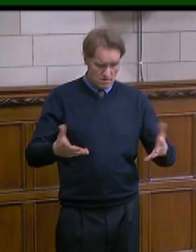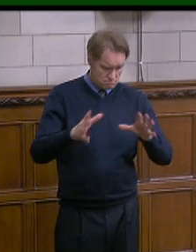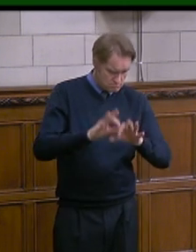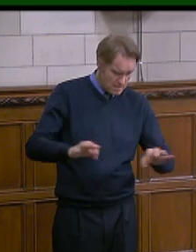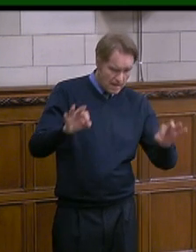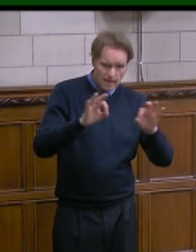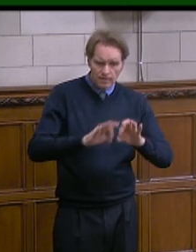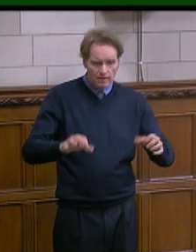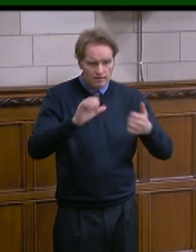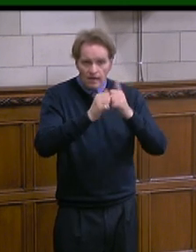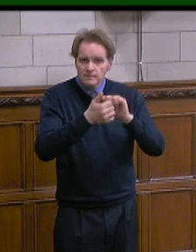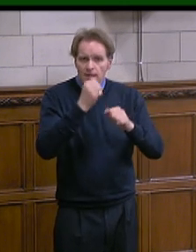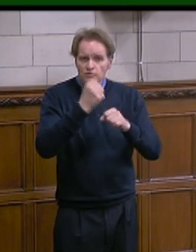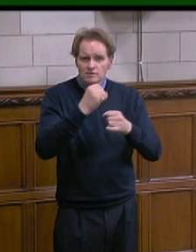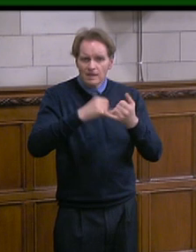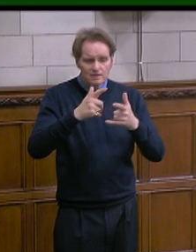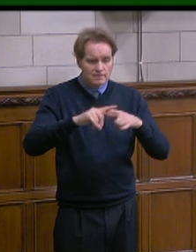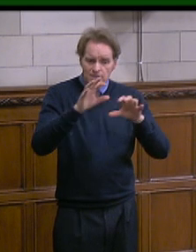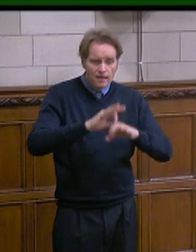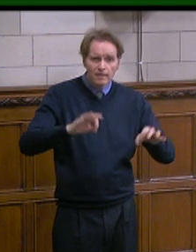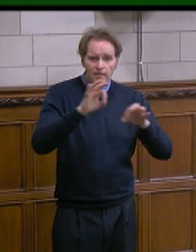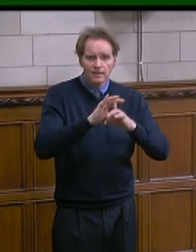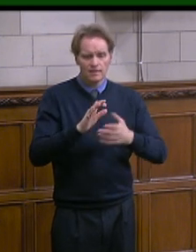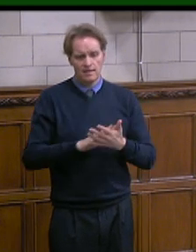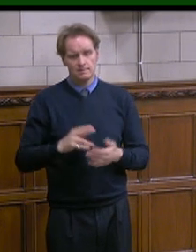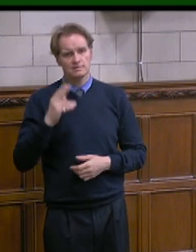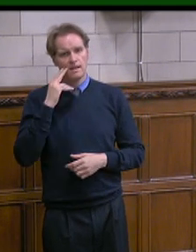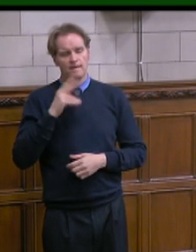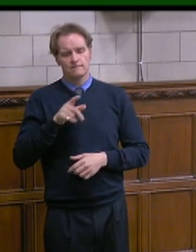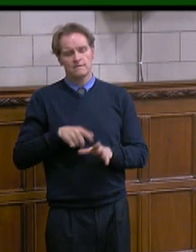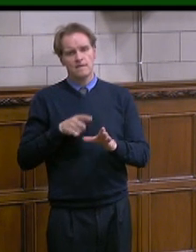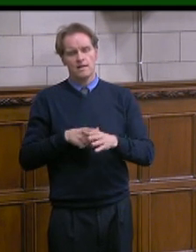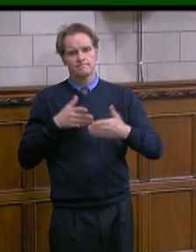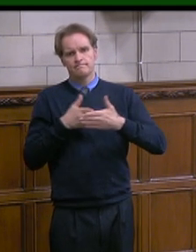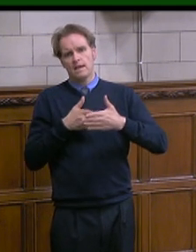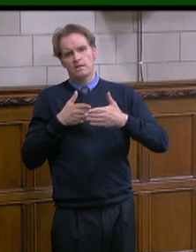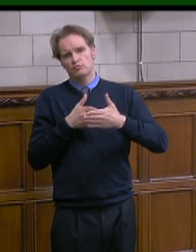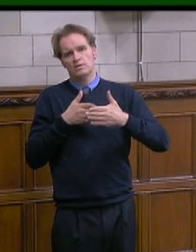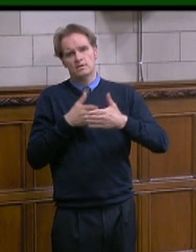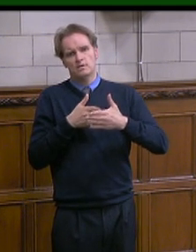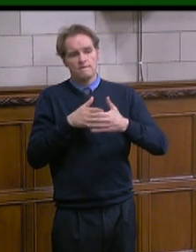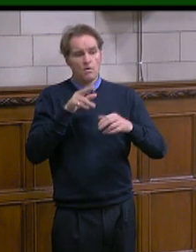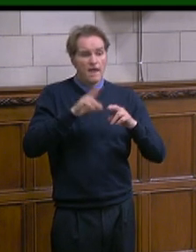puts up a barrier for many young people initially to further and higher education and thereafter